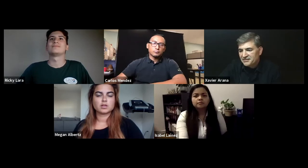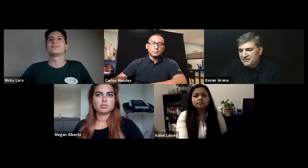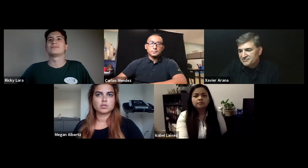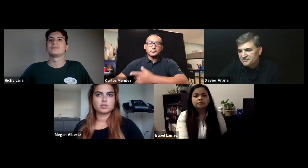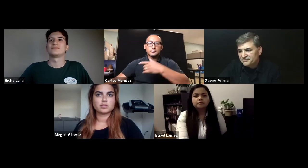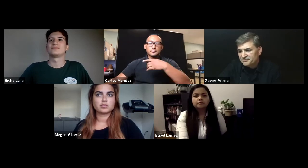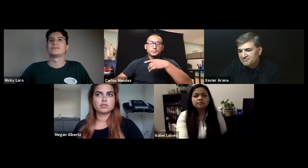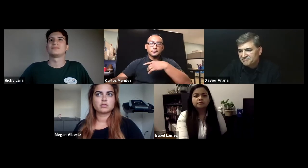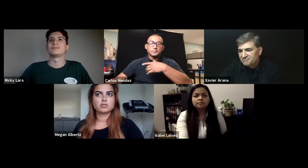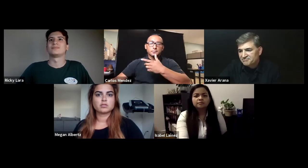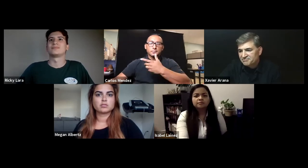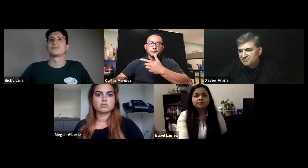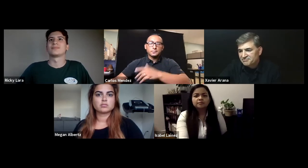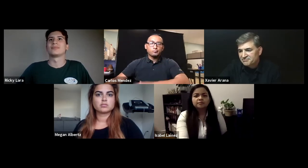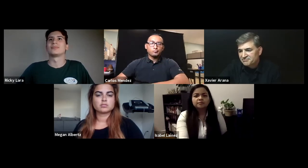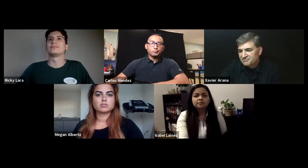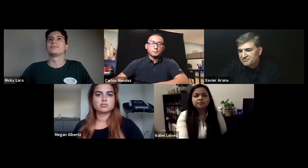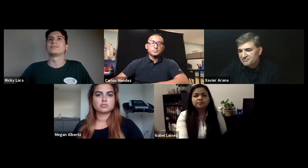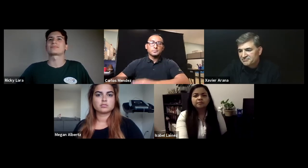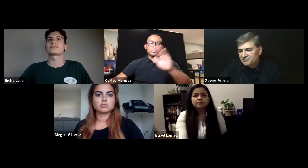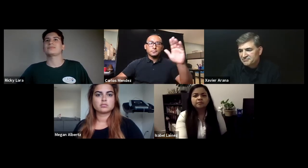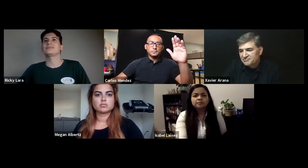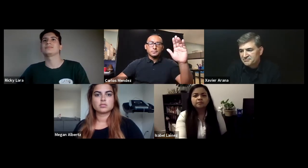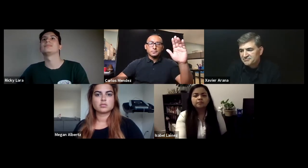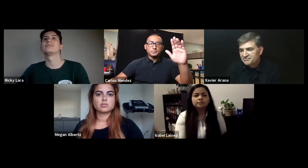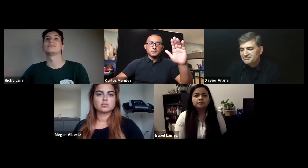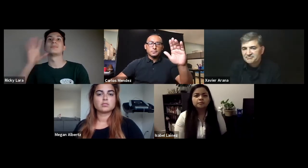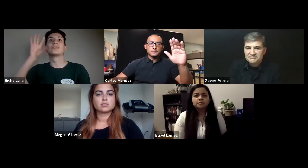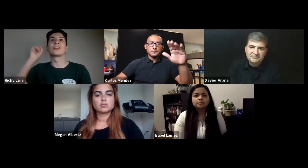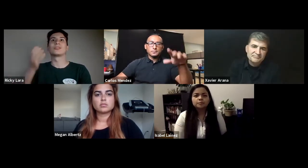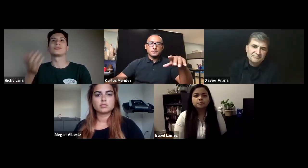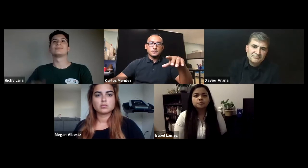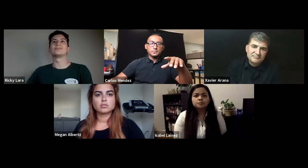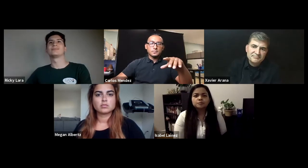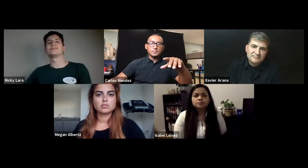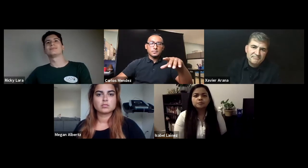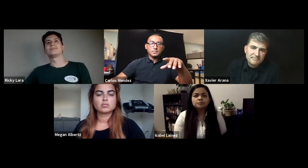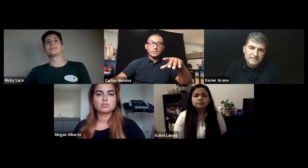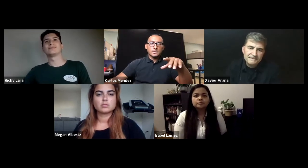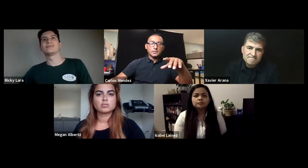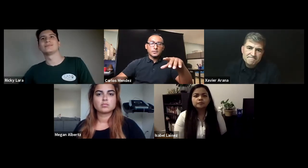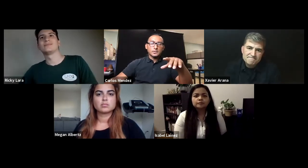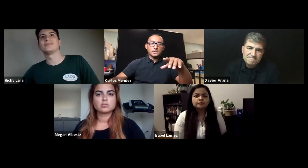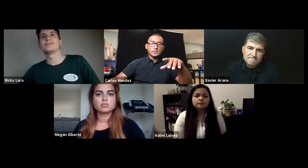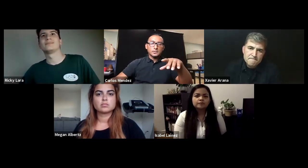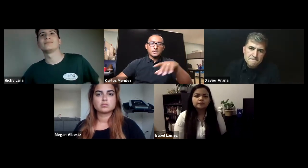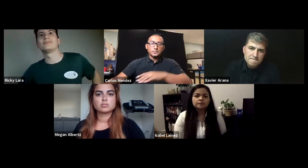What is the most important thing for young deaf LatinX people right now? Carlos, go ahead.